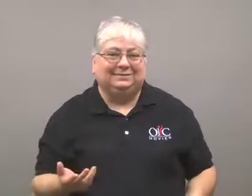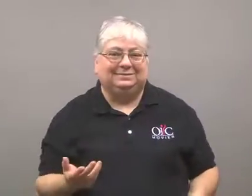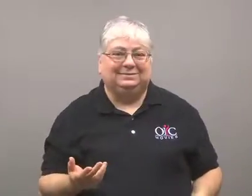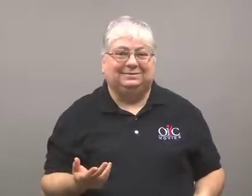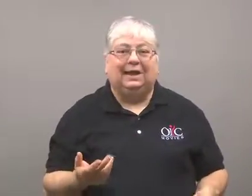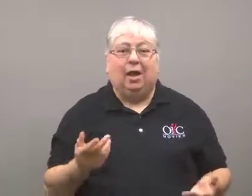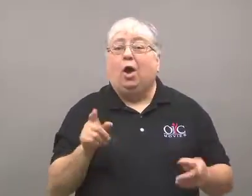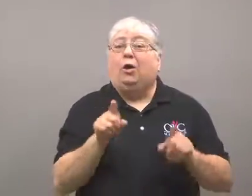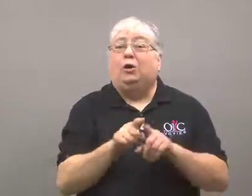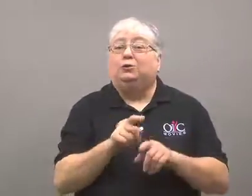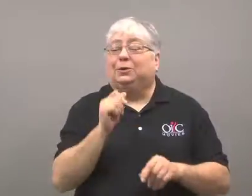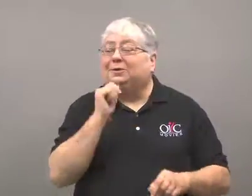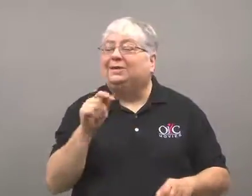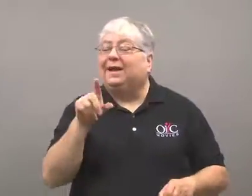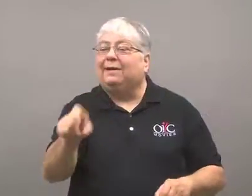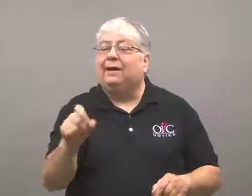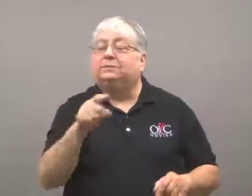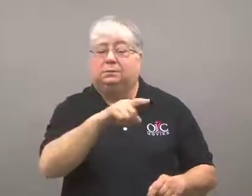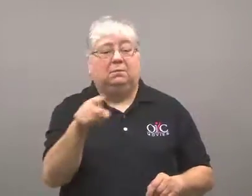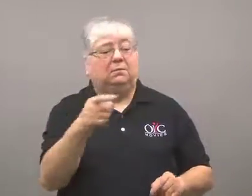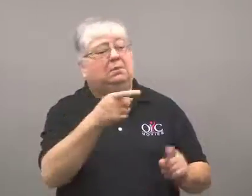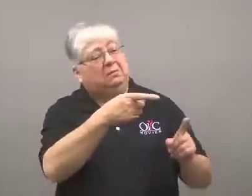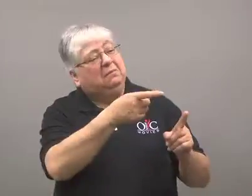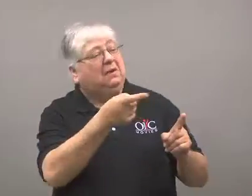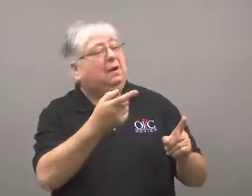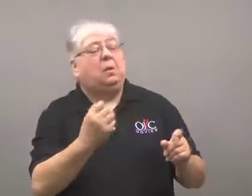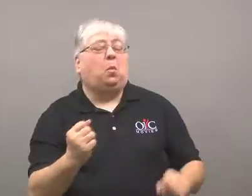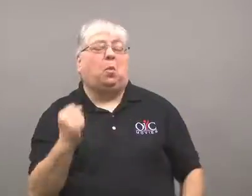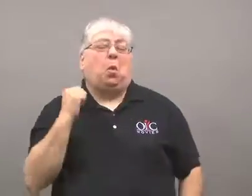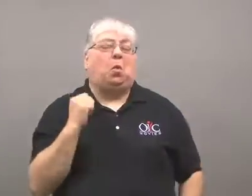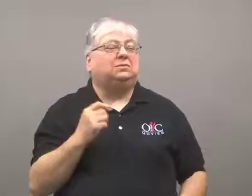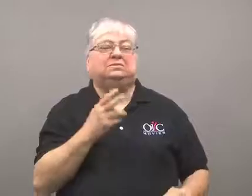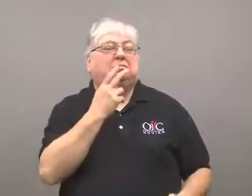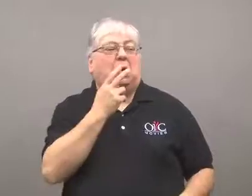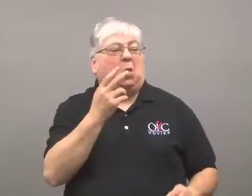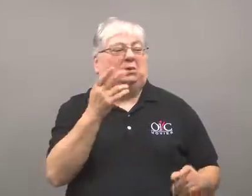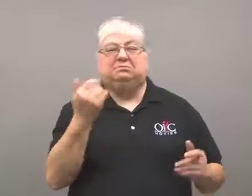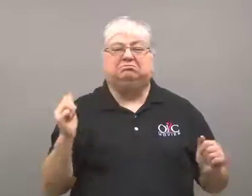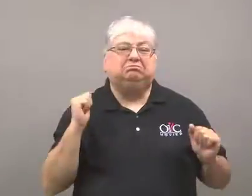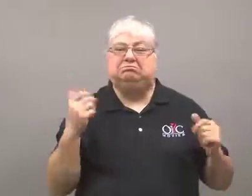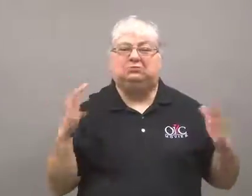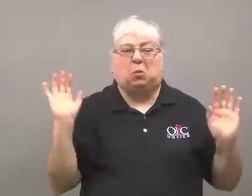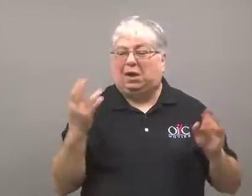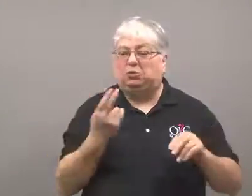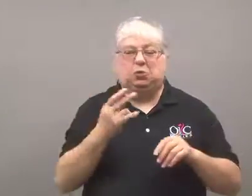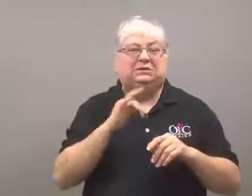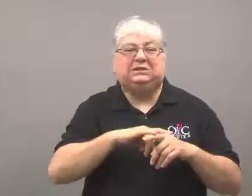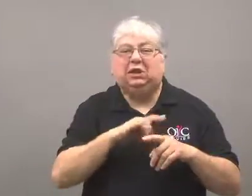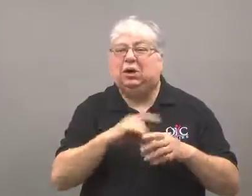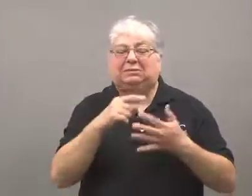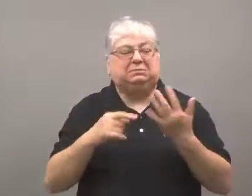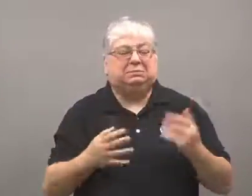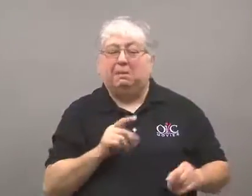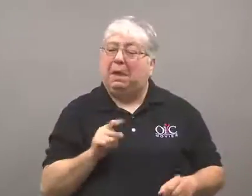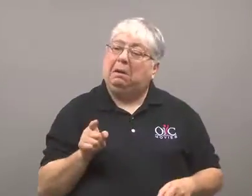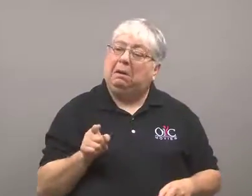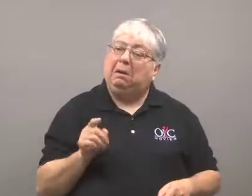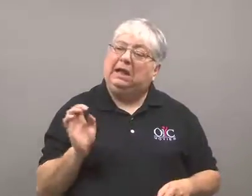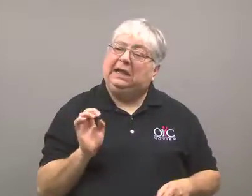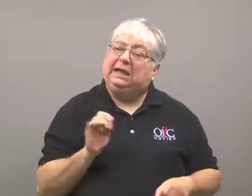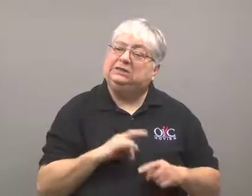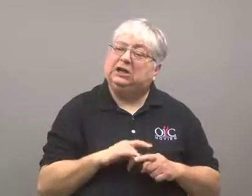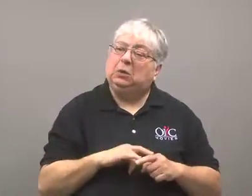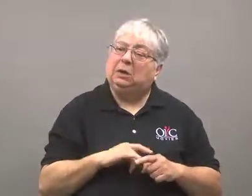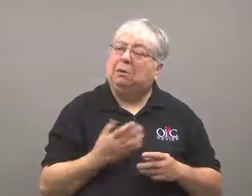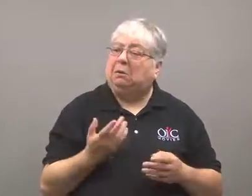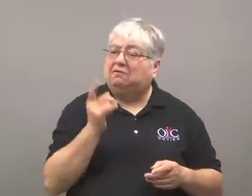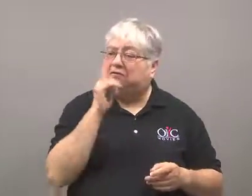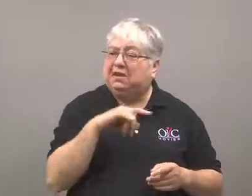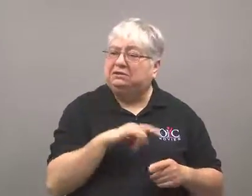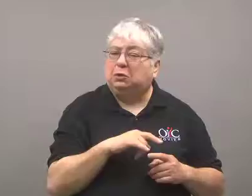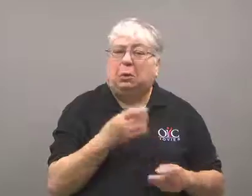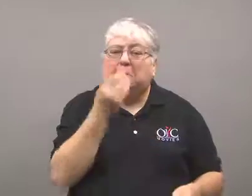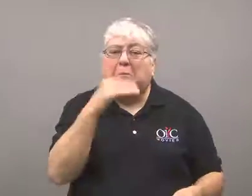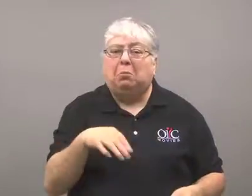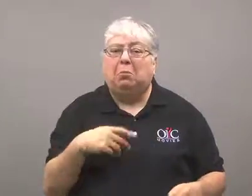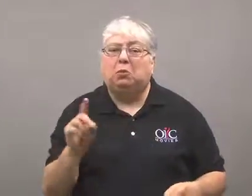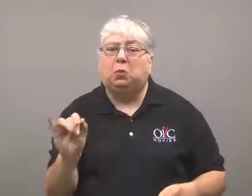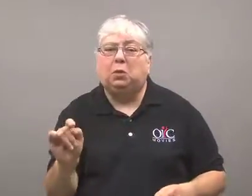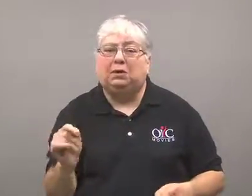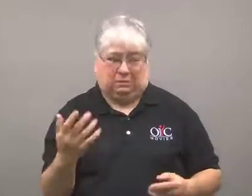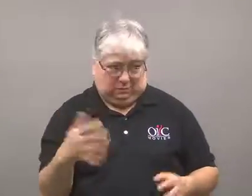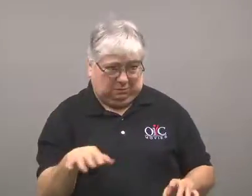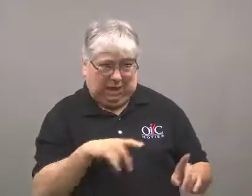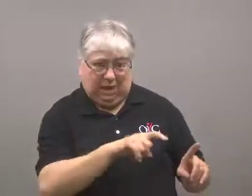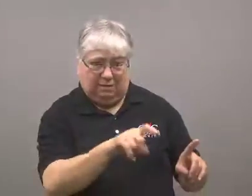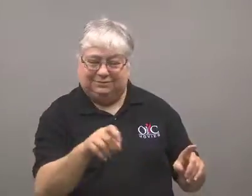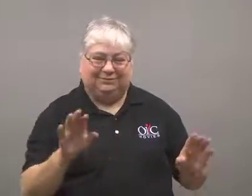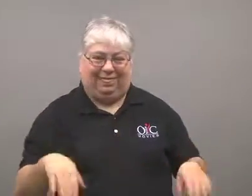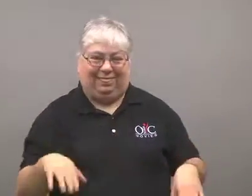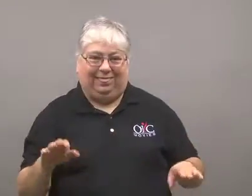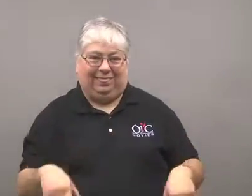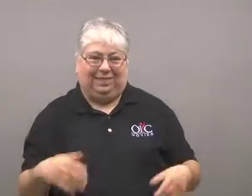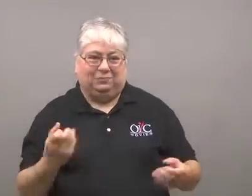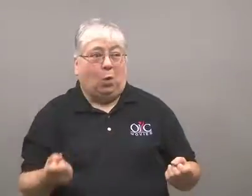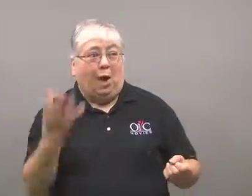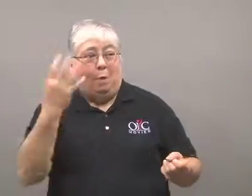It also didn't ask if any who previously would never have smoked started using e-cigarettes.